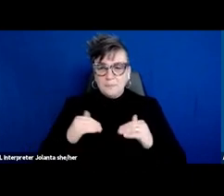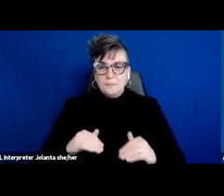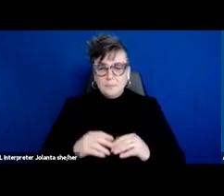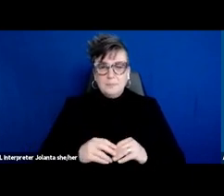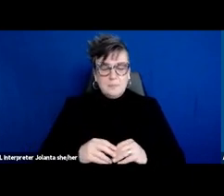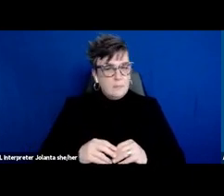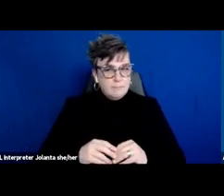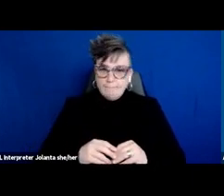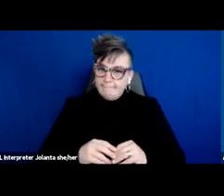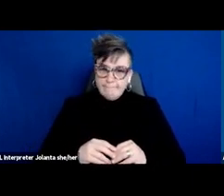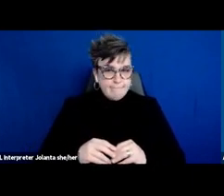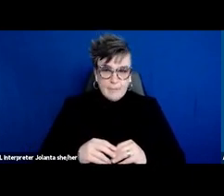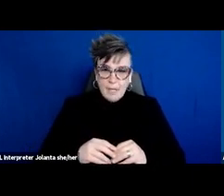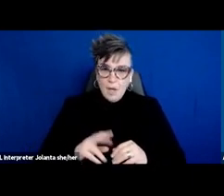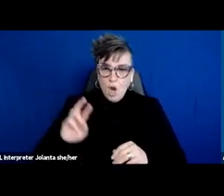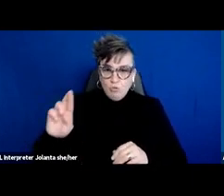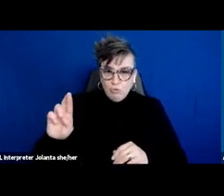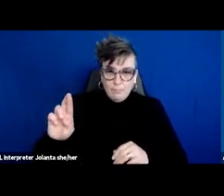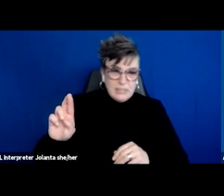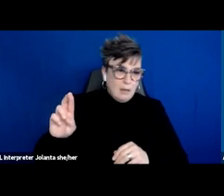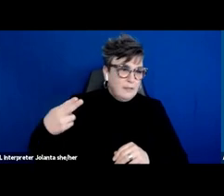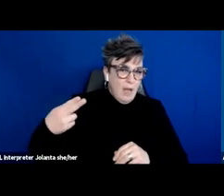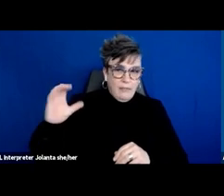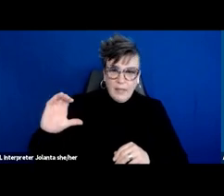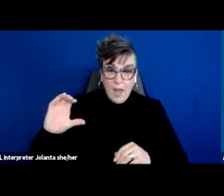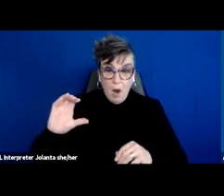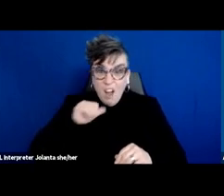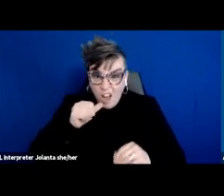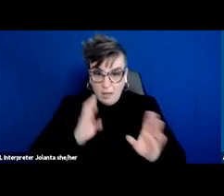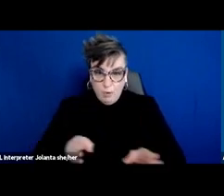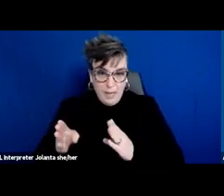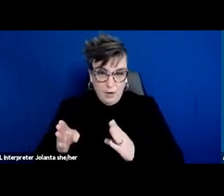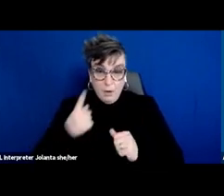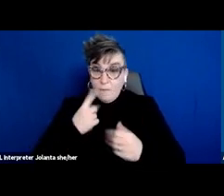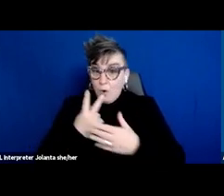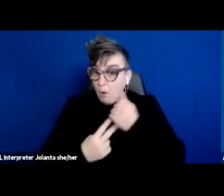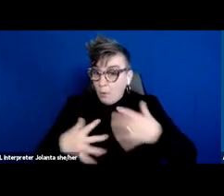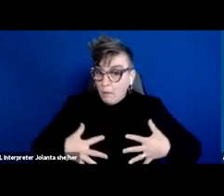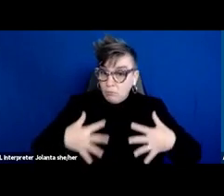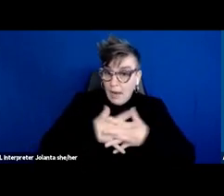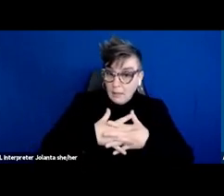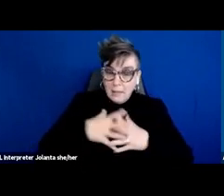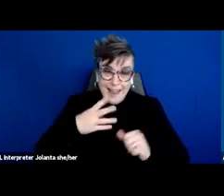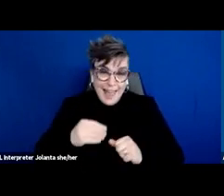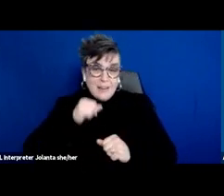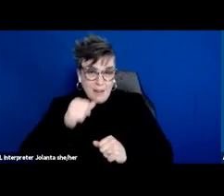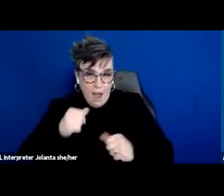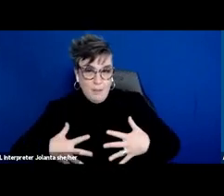reproductive healthcare is for disabled individuals both pregnant and not pregnant." And from